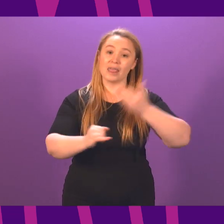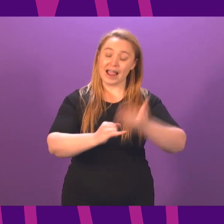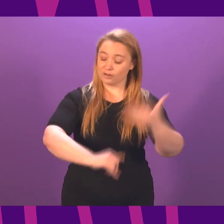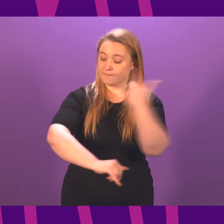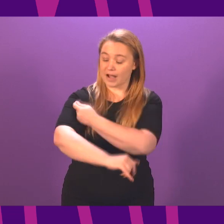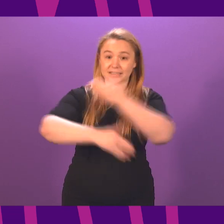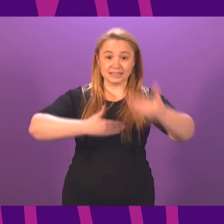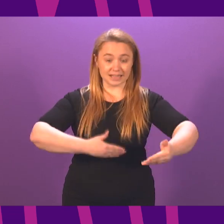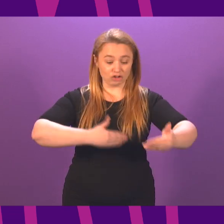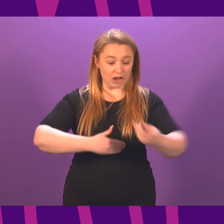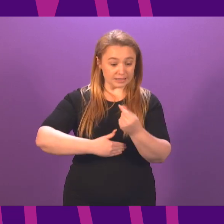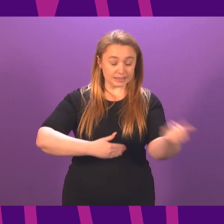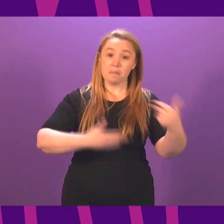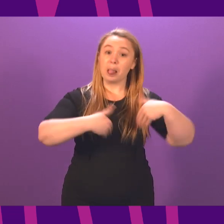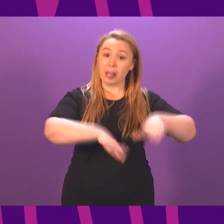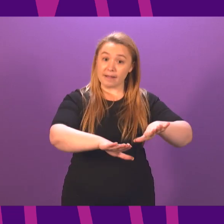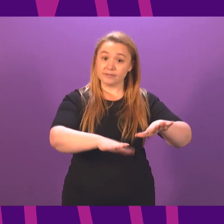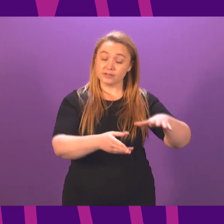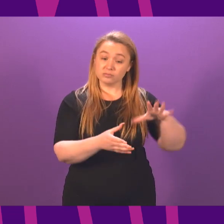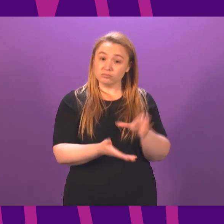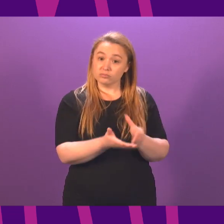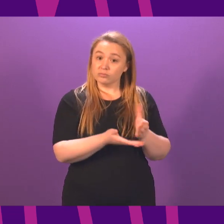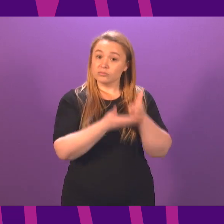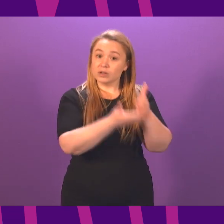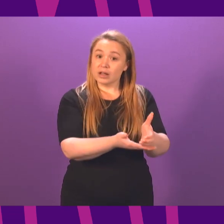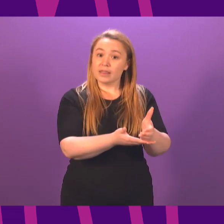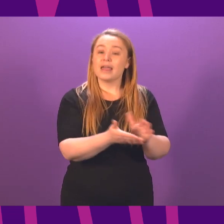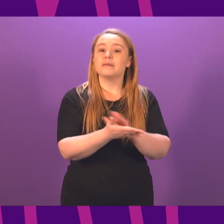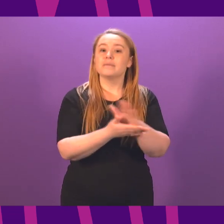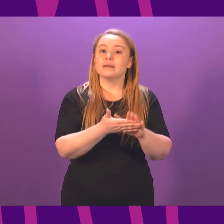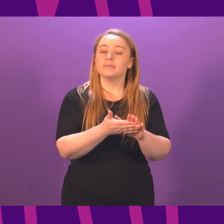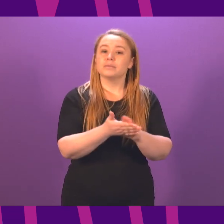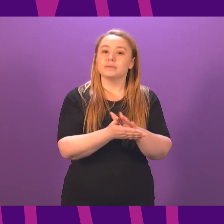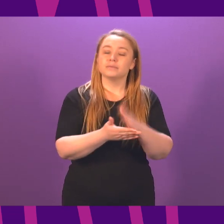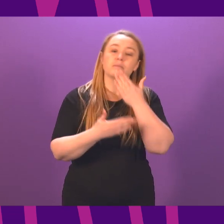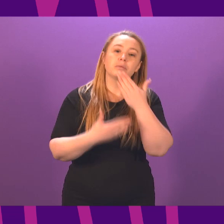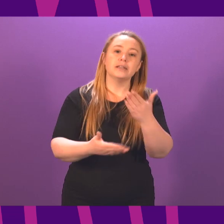you’ve got a few doses left, please have a reserve list of staff and high-risk patients”.